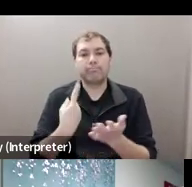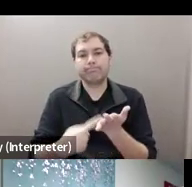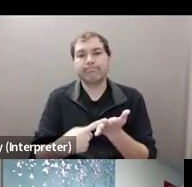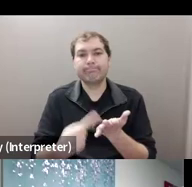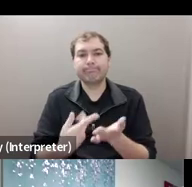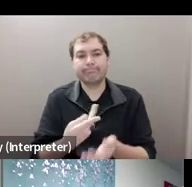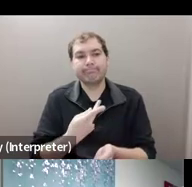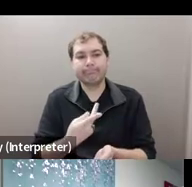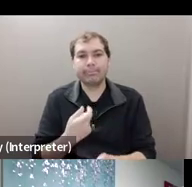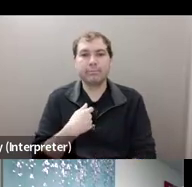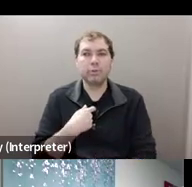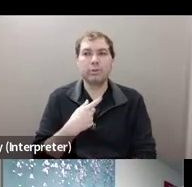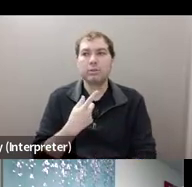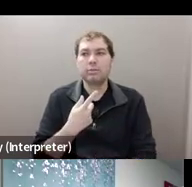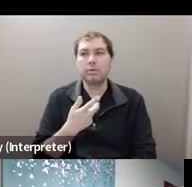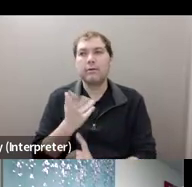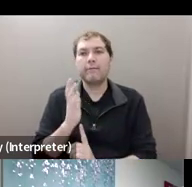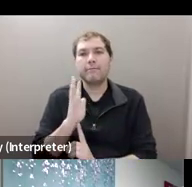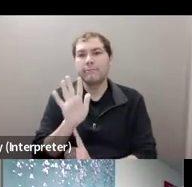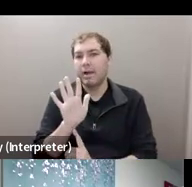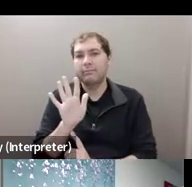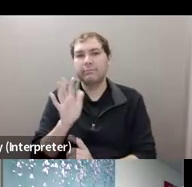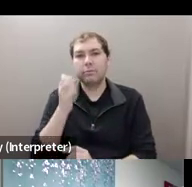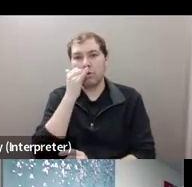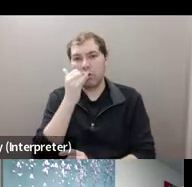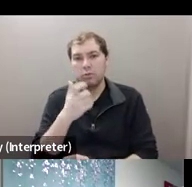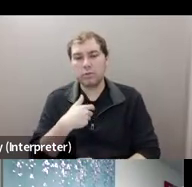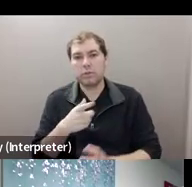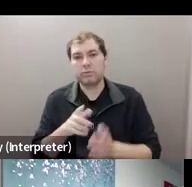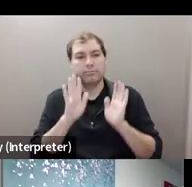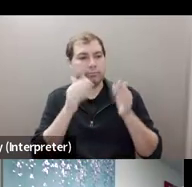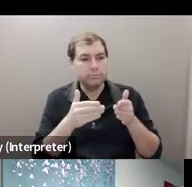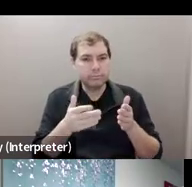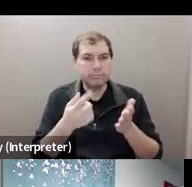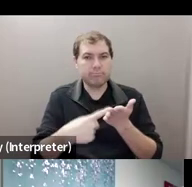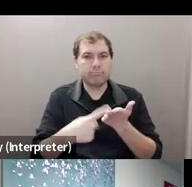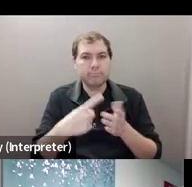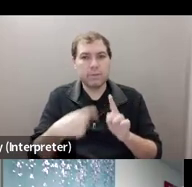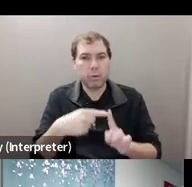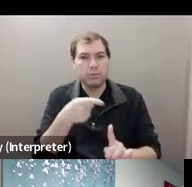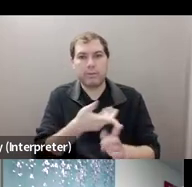Don Posh: You know, all it takes is about 5 calls, and we start paying attention. Don Posh: So